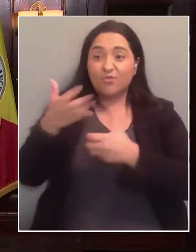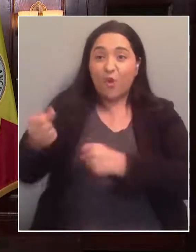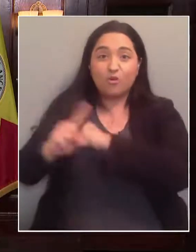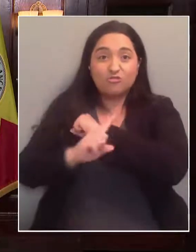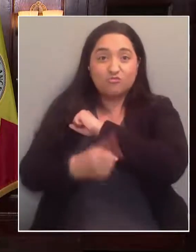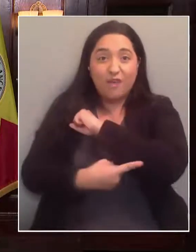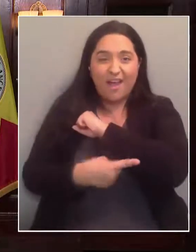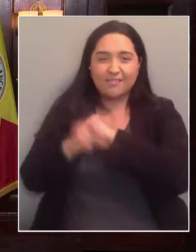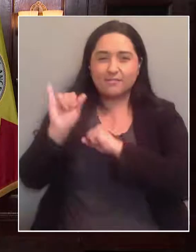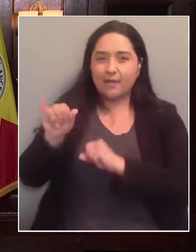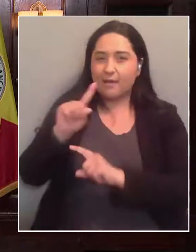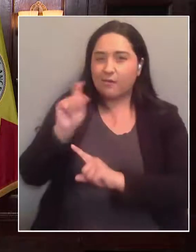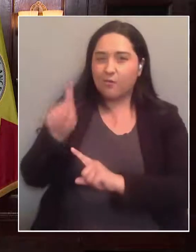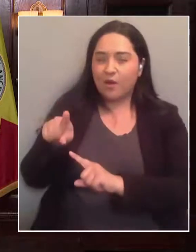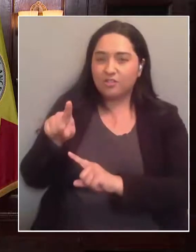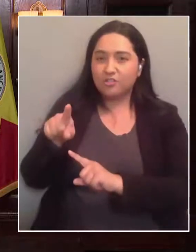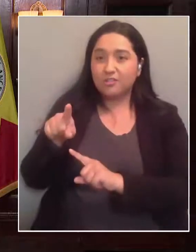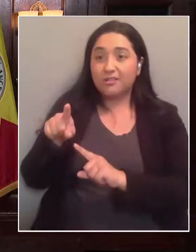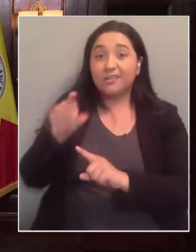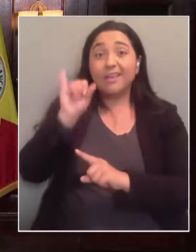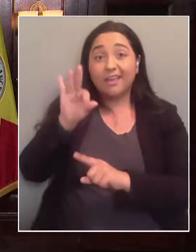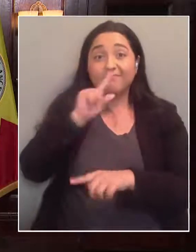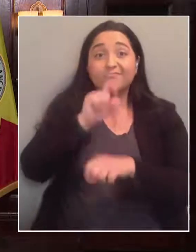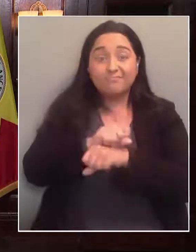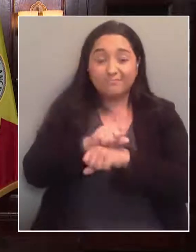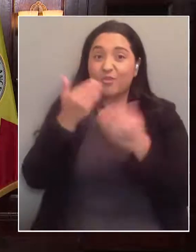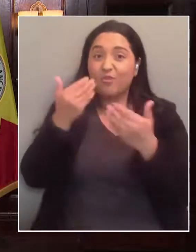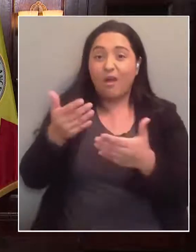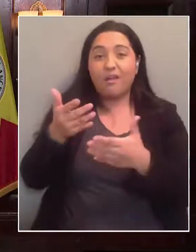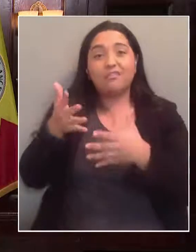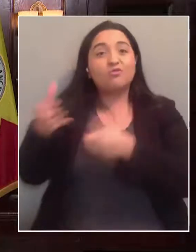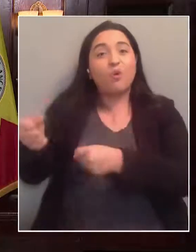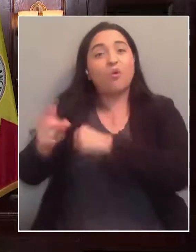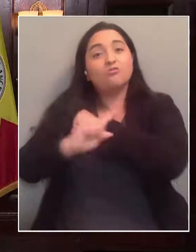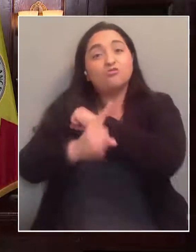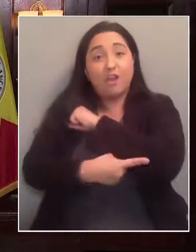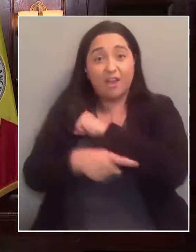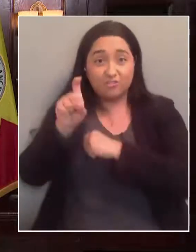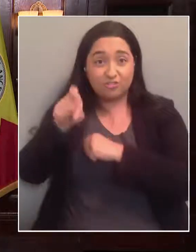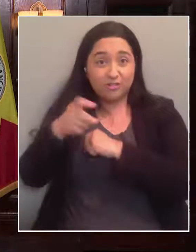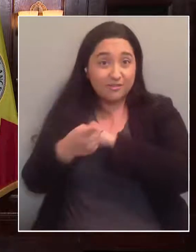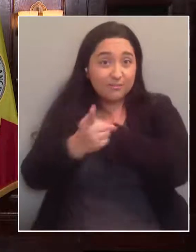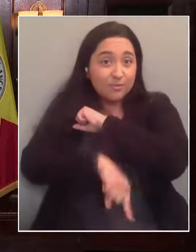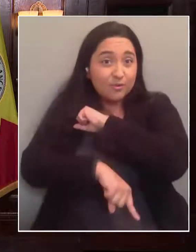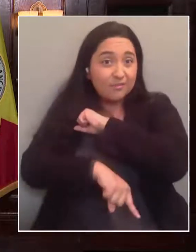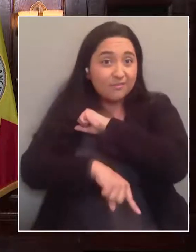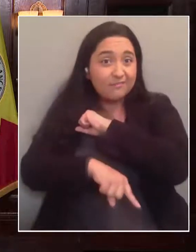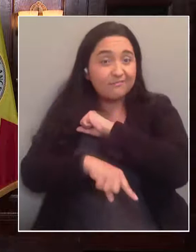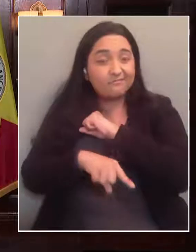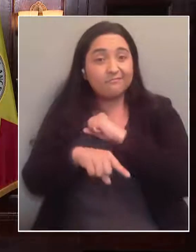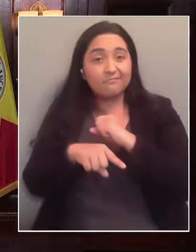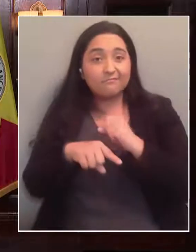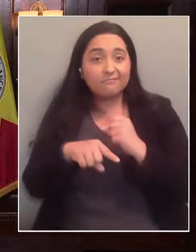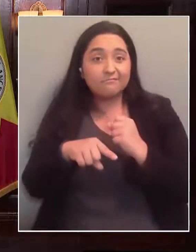THE QUESTION IS, DO YOU THINK THERE SHOULD BE PUNITIVE ACTION